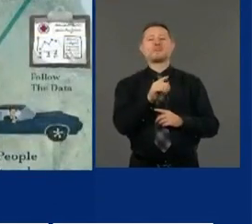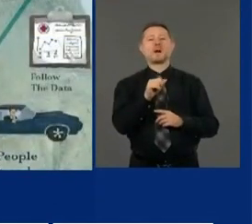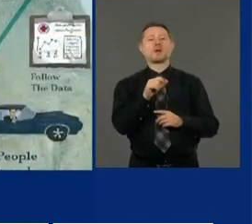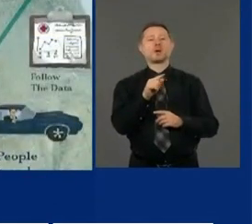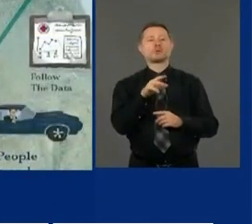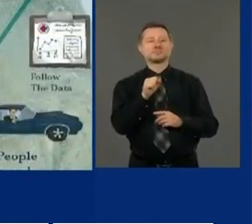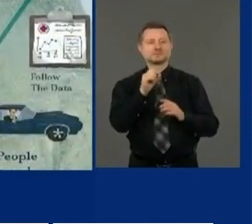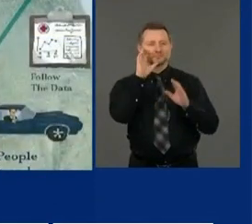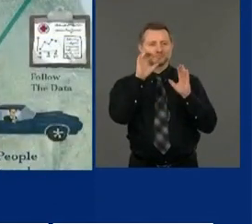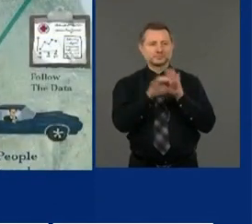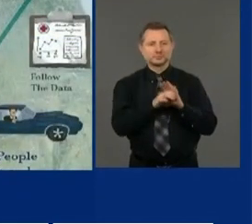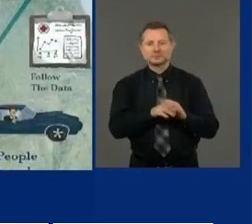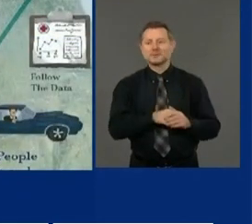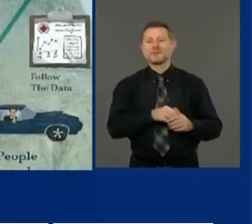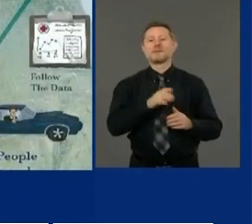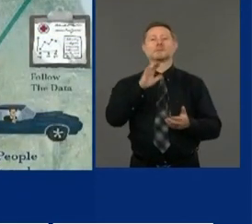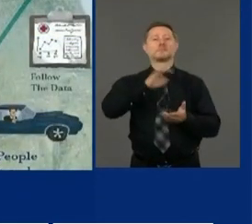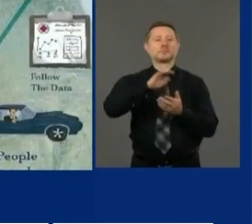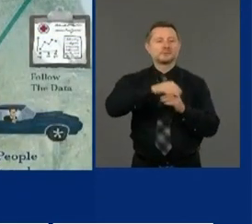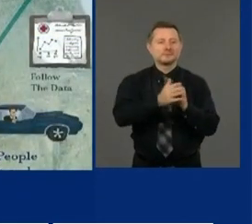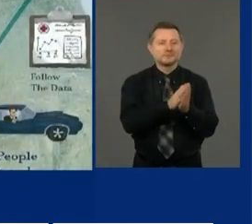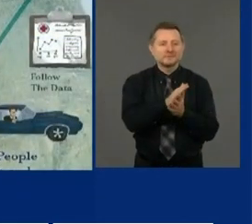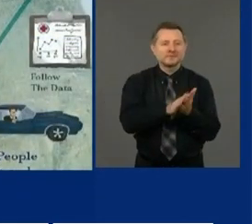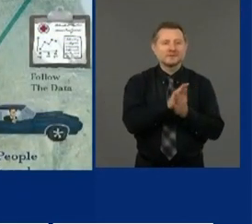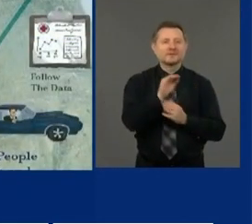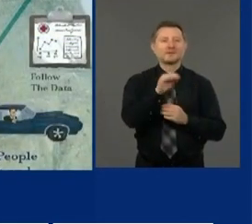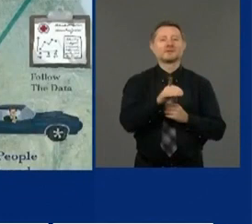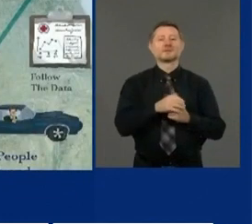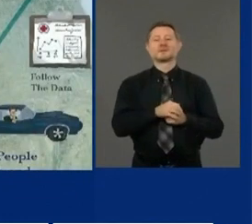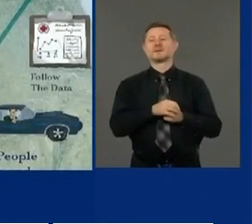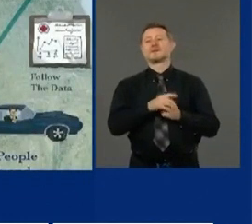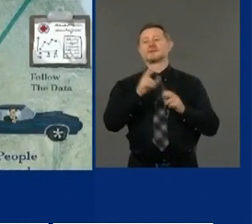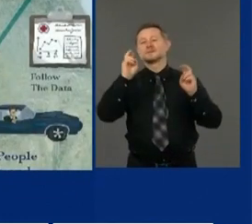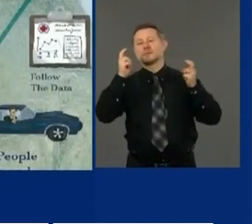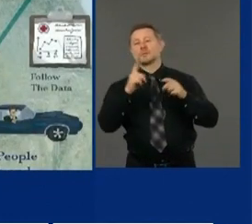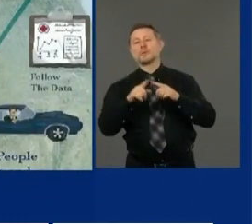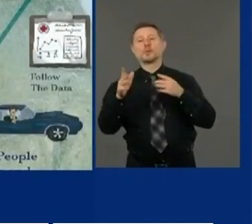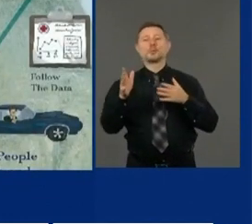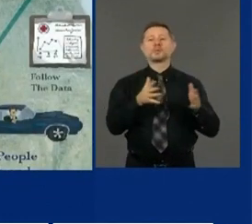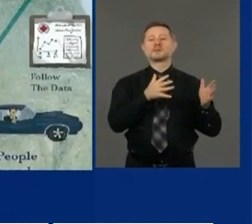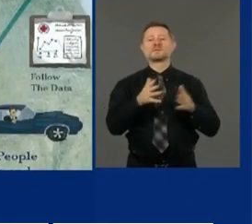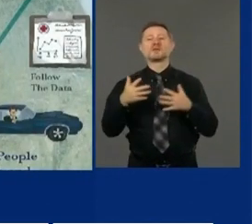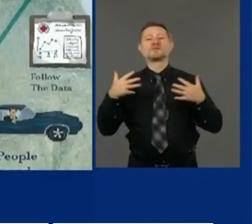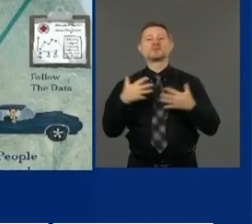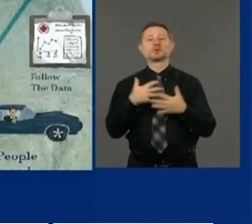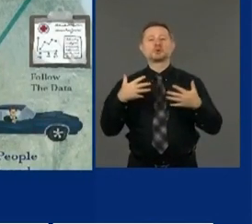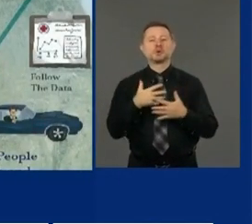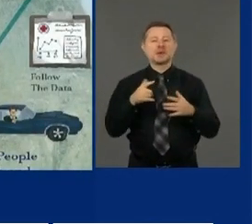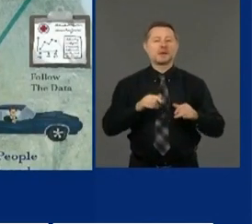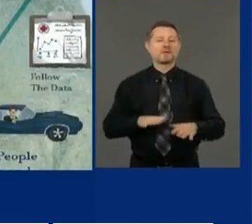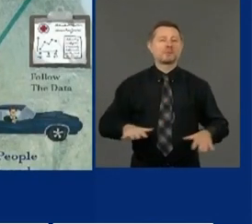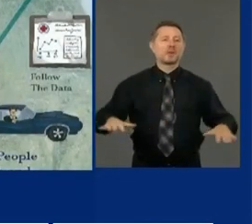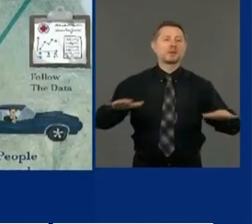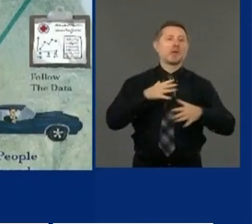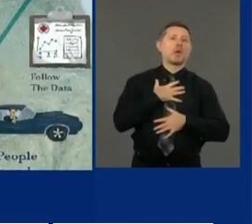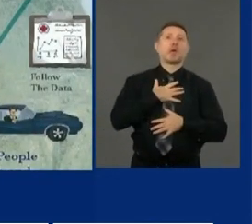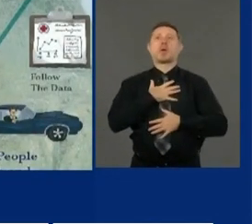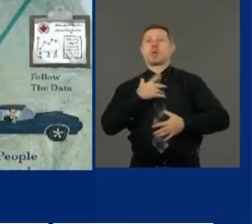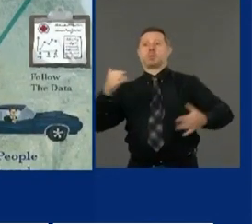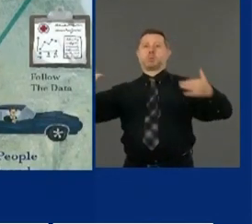THE COVID VIRUS.